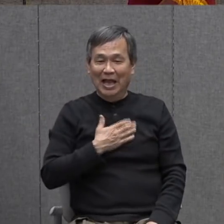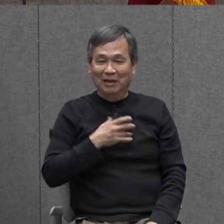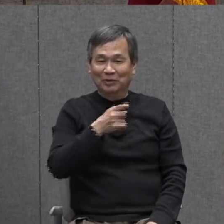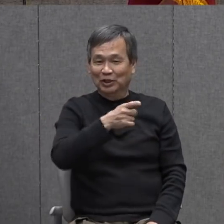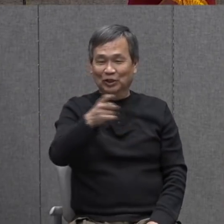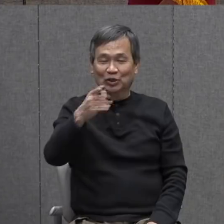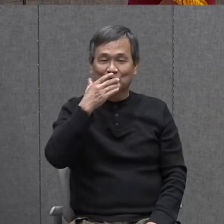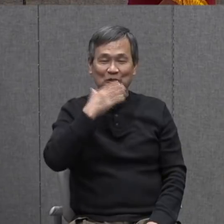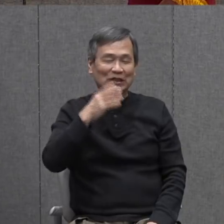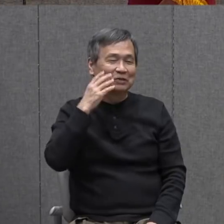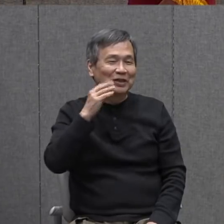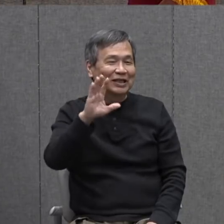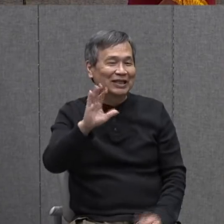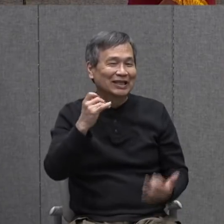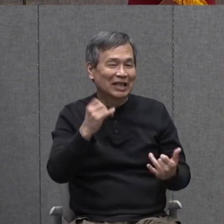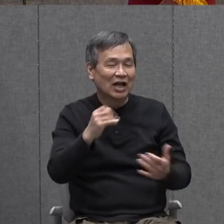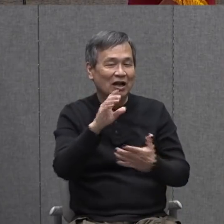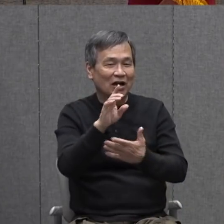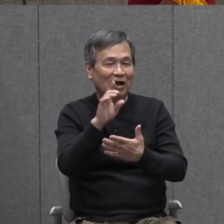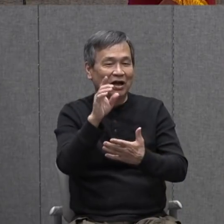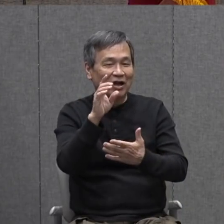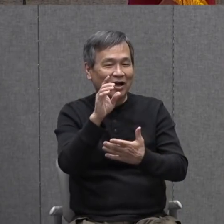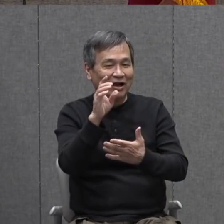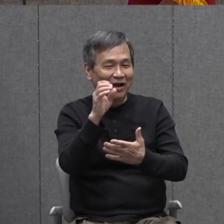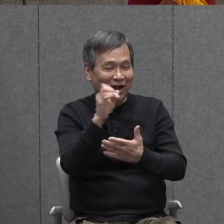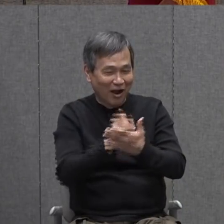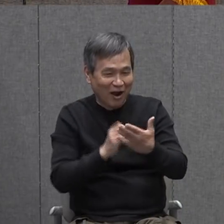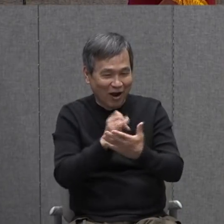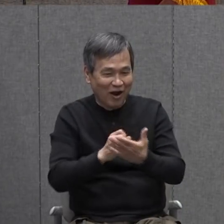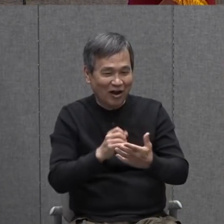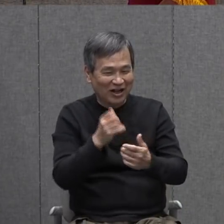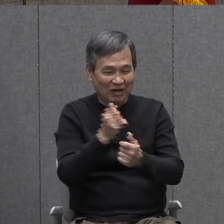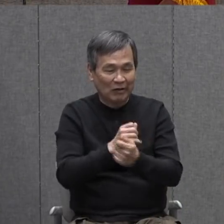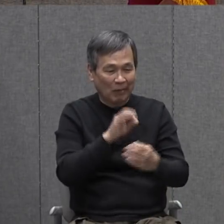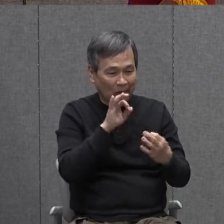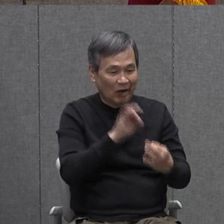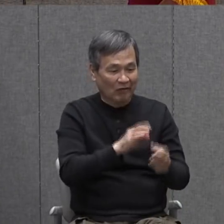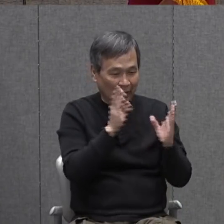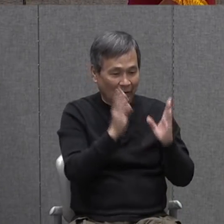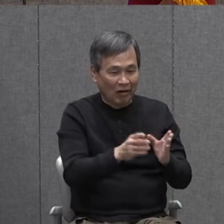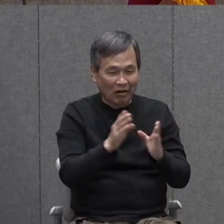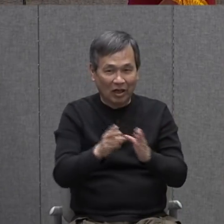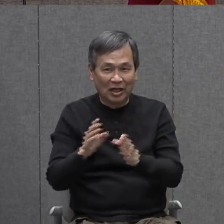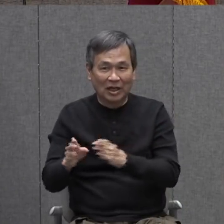Now we make art, not everything goes according to plan. So I'm gonna look at this and think what's something